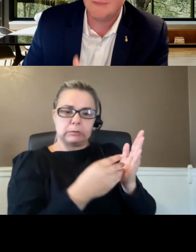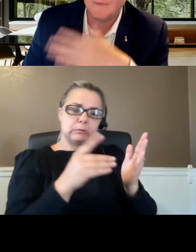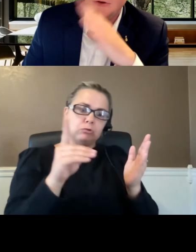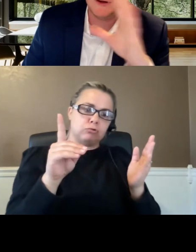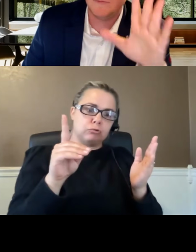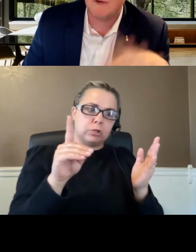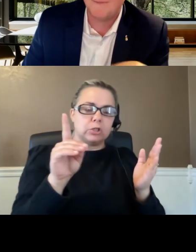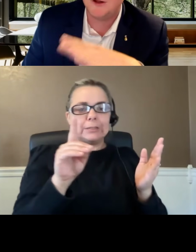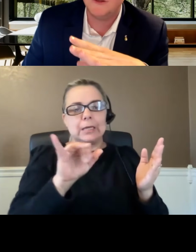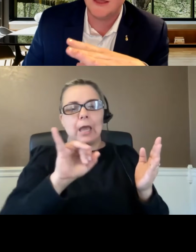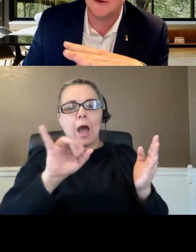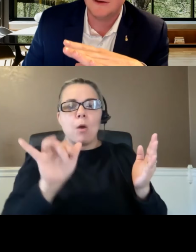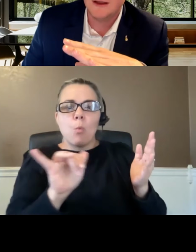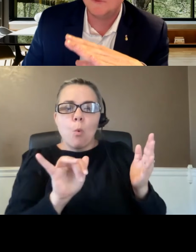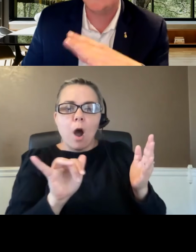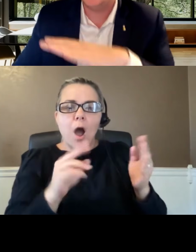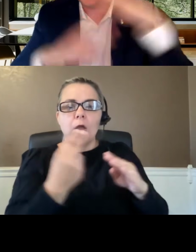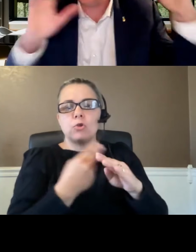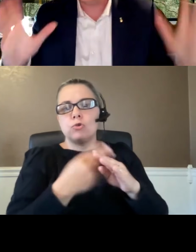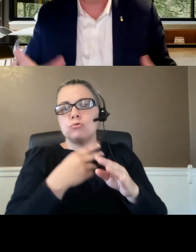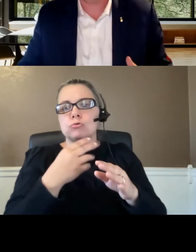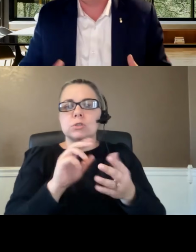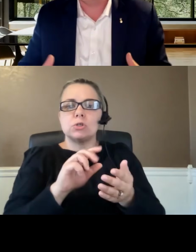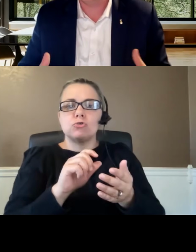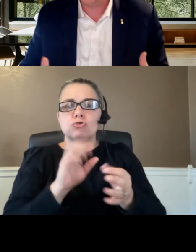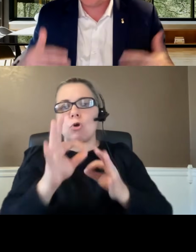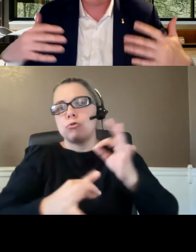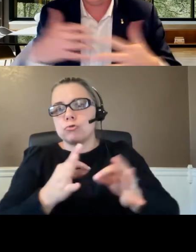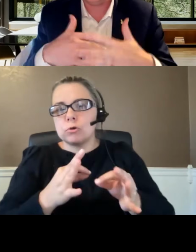and we do it wrap it all together with this intentional congruence. Everything